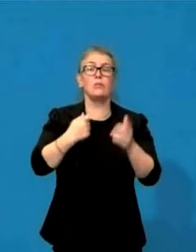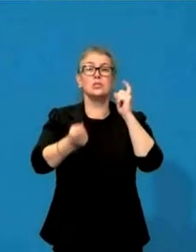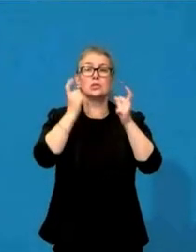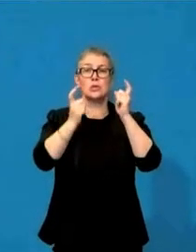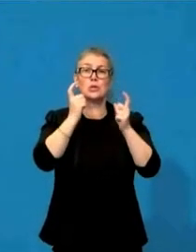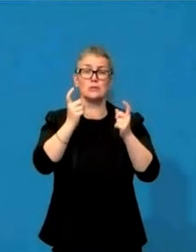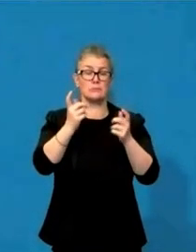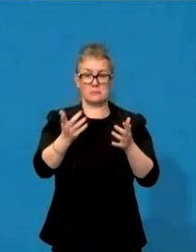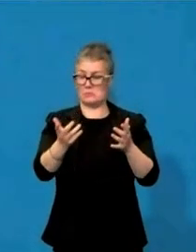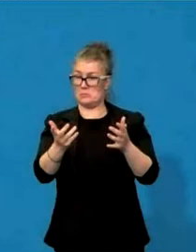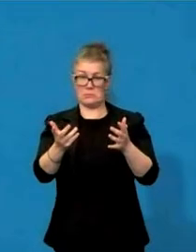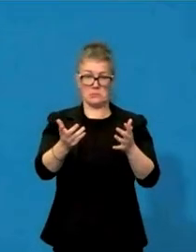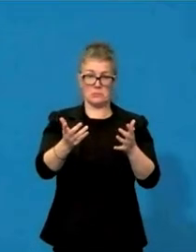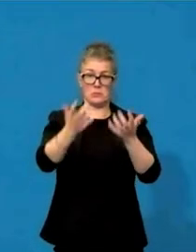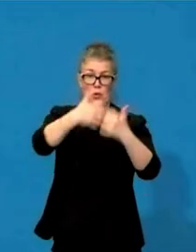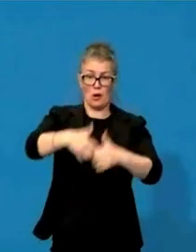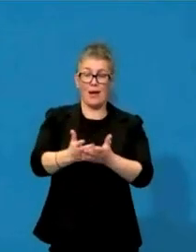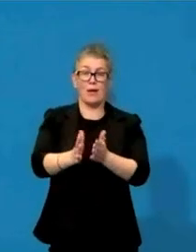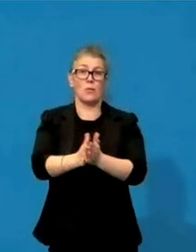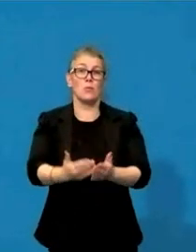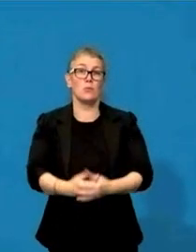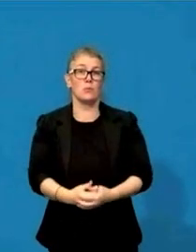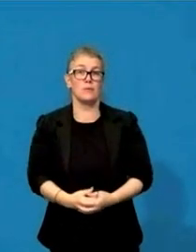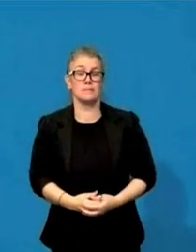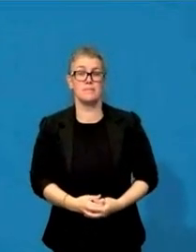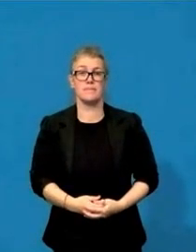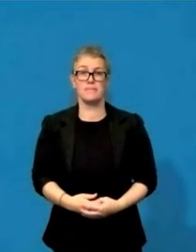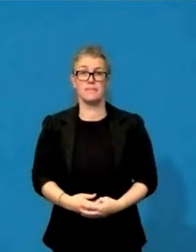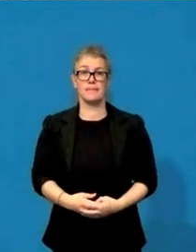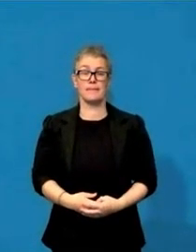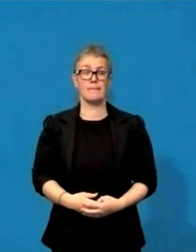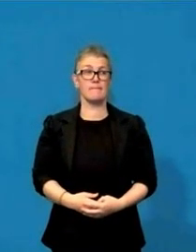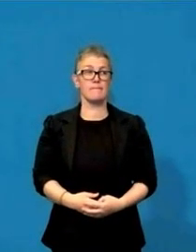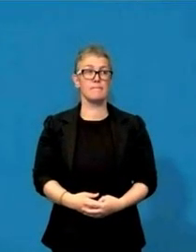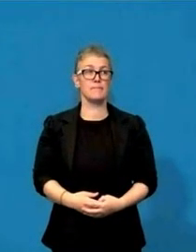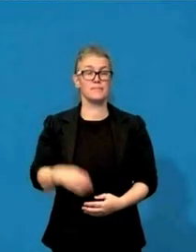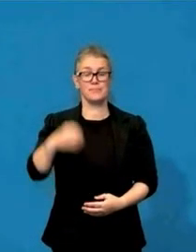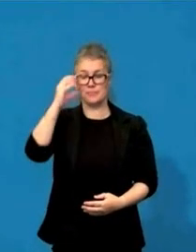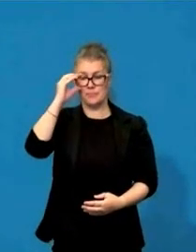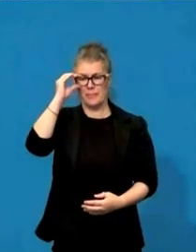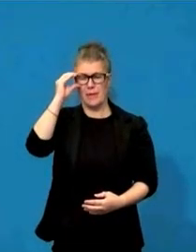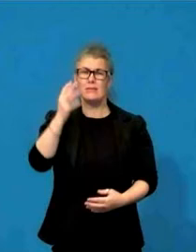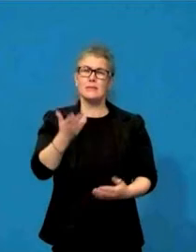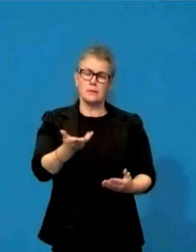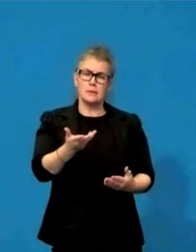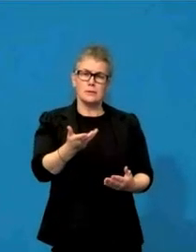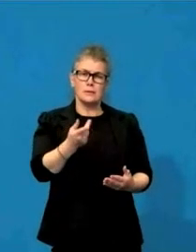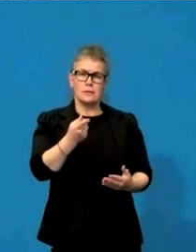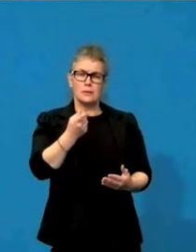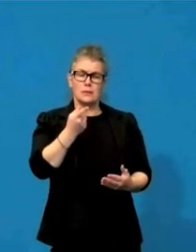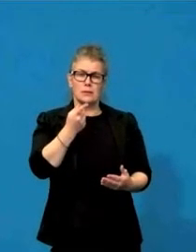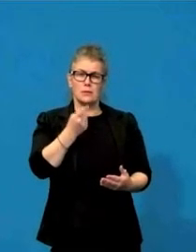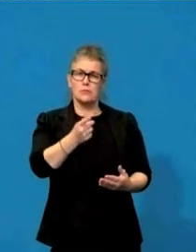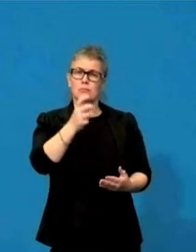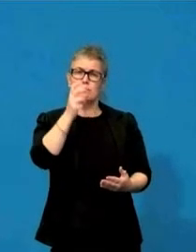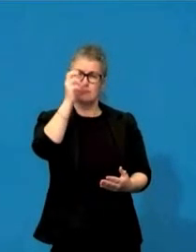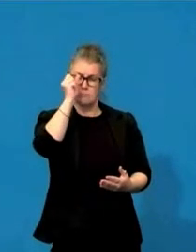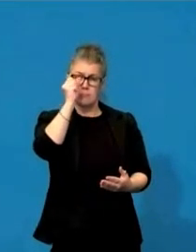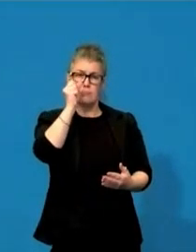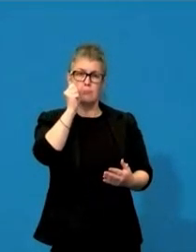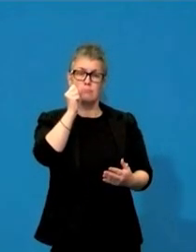And do you remember if the NDIS, they had physically come into Fitzroy